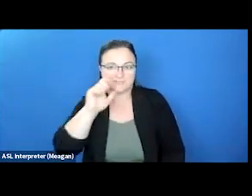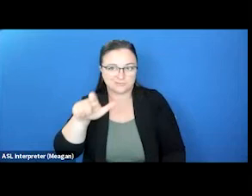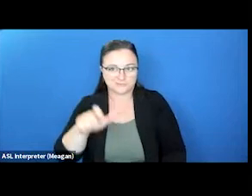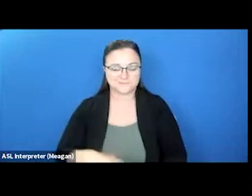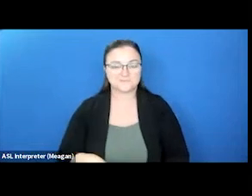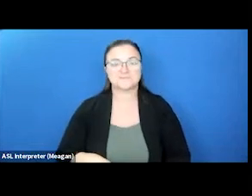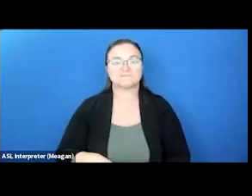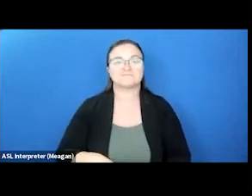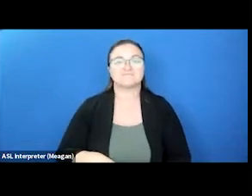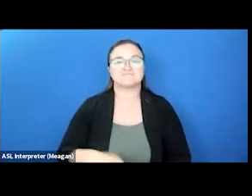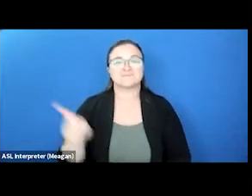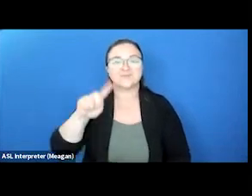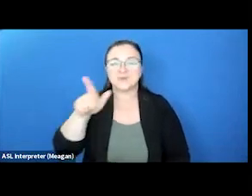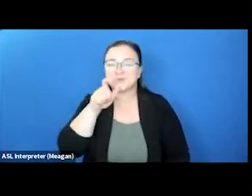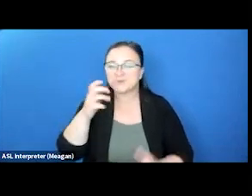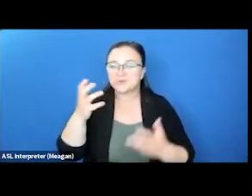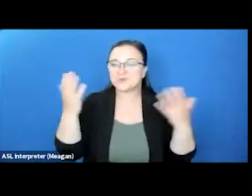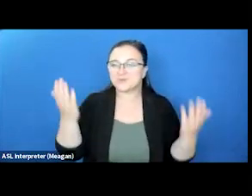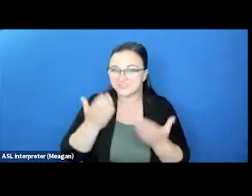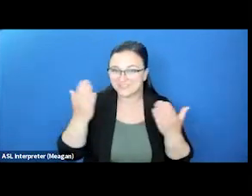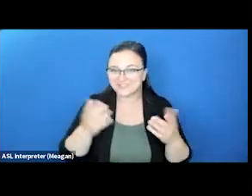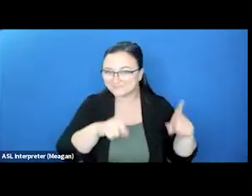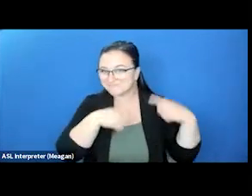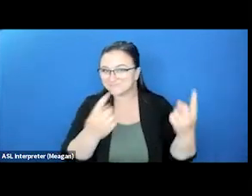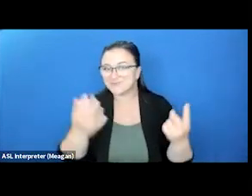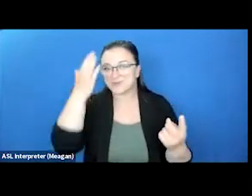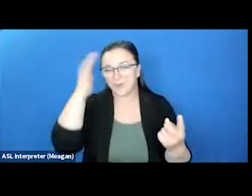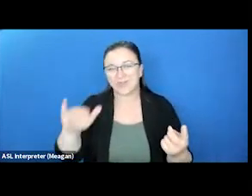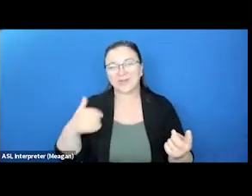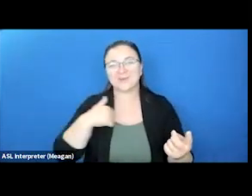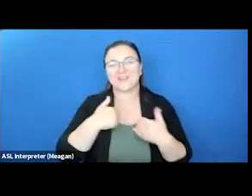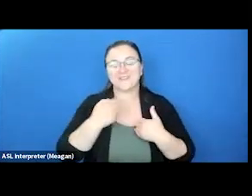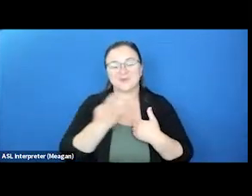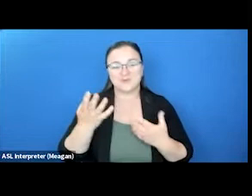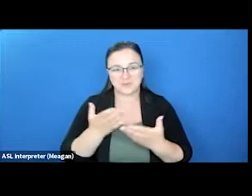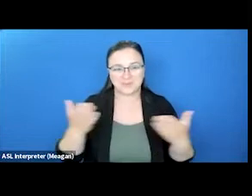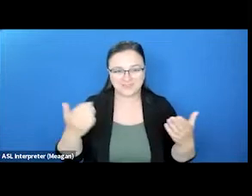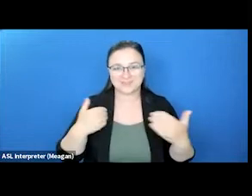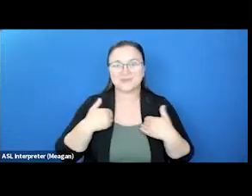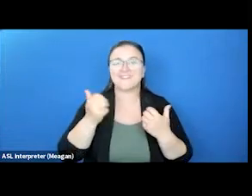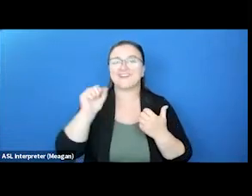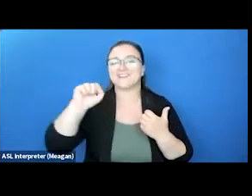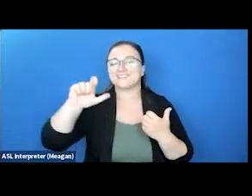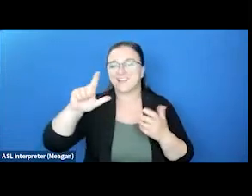Those have been with us before know we have a few just quick housekeeping items. We do have American Sign Language interpretation.